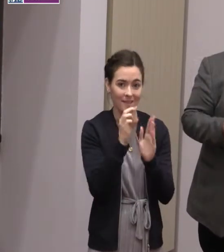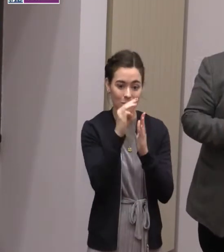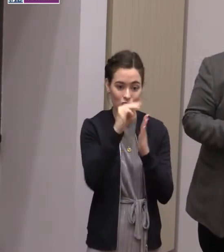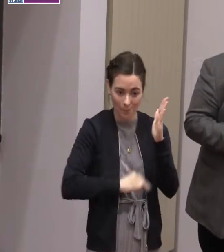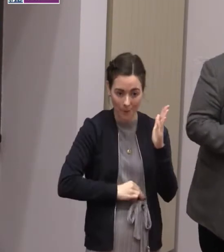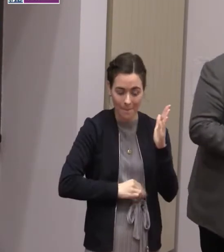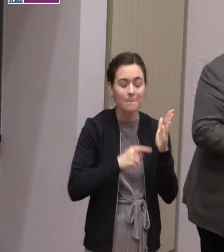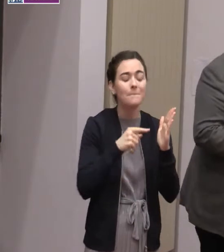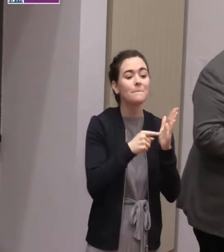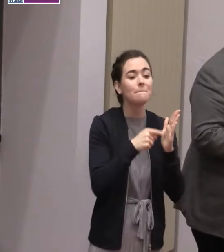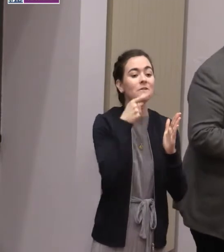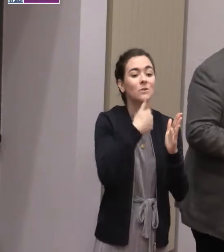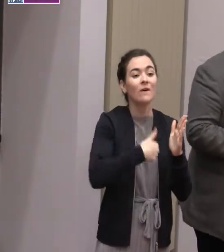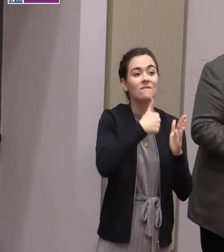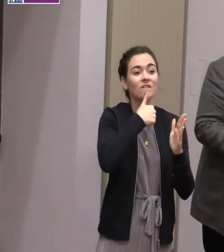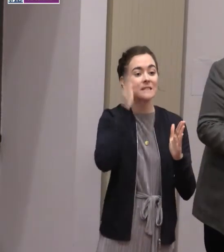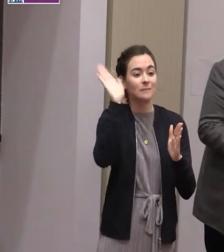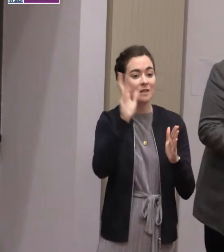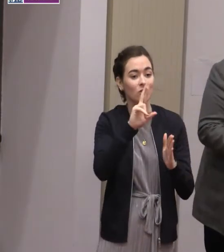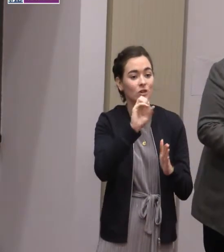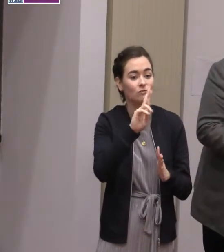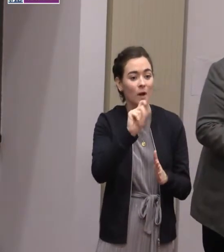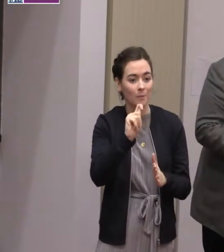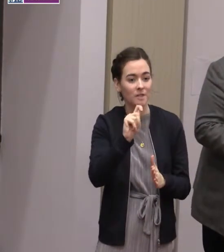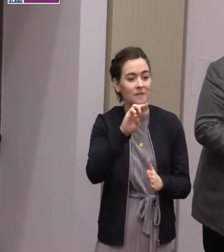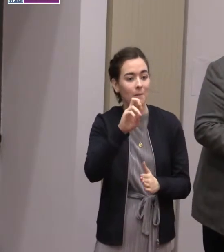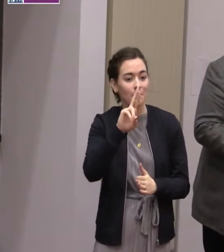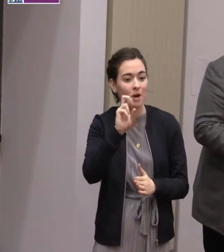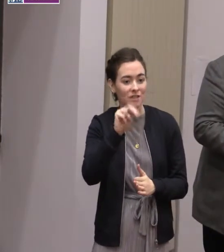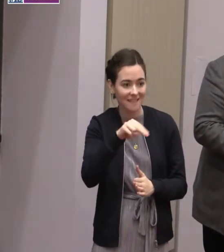The first speaker is Robert Martin, a very distinguished person he is a CRPD committee